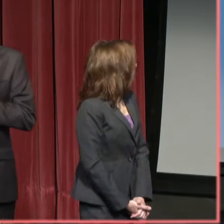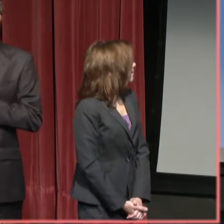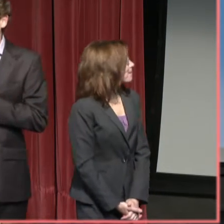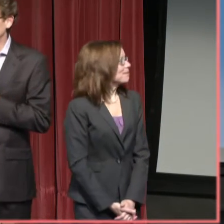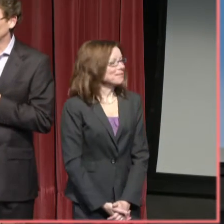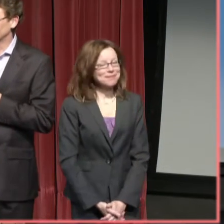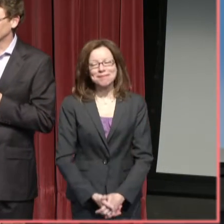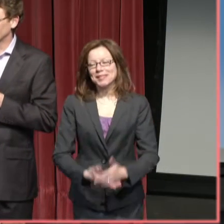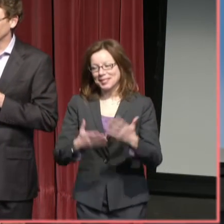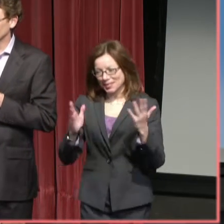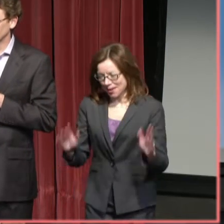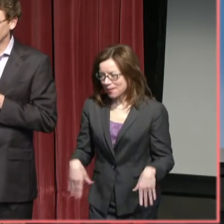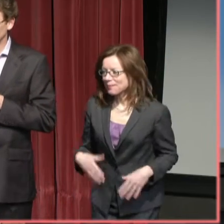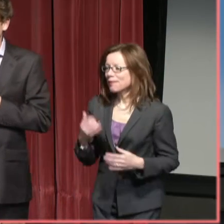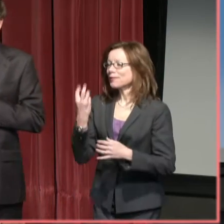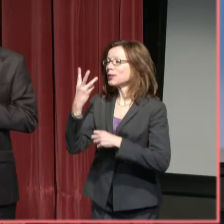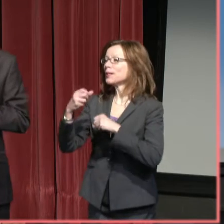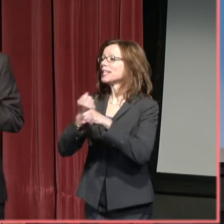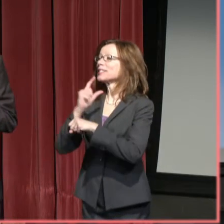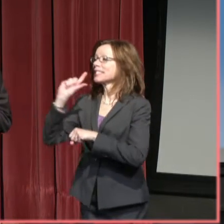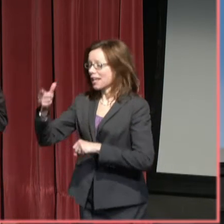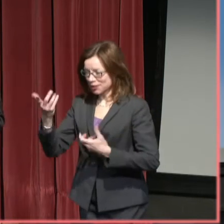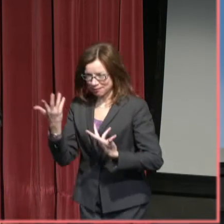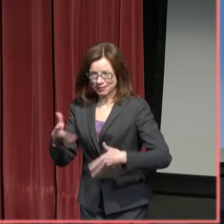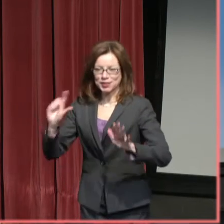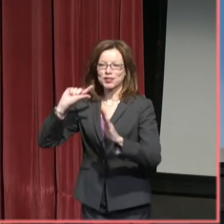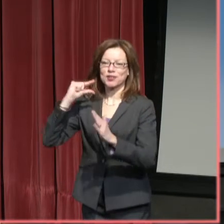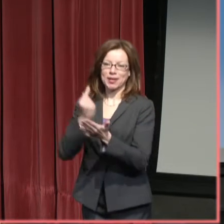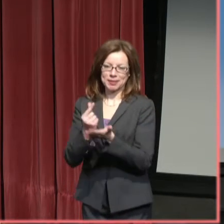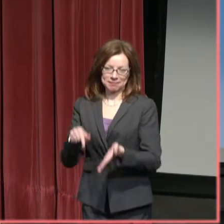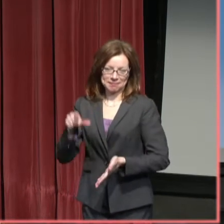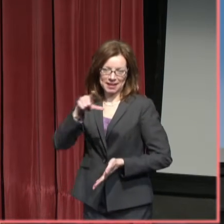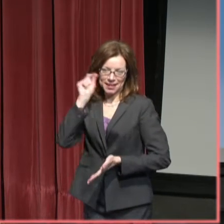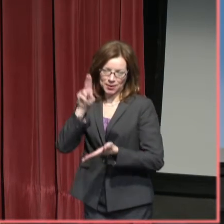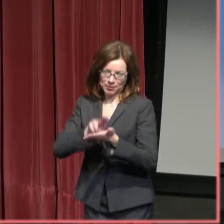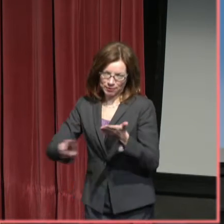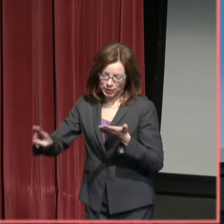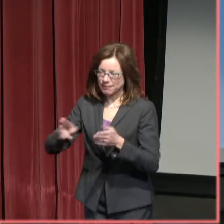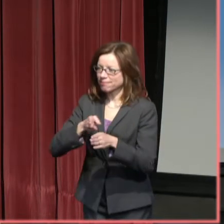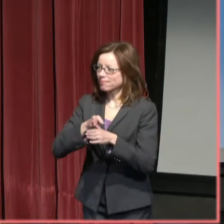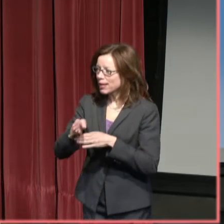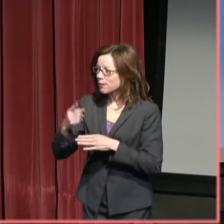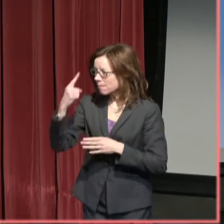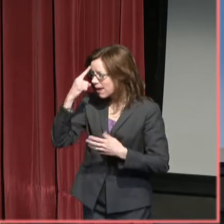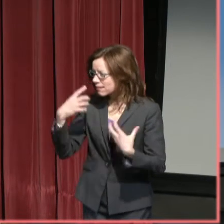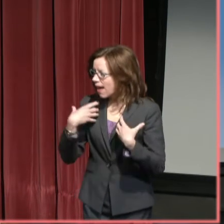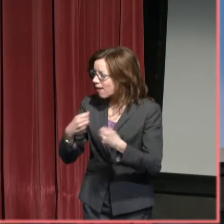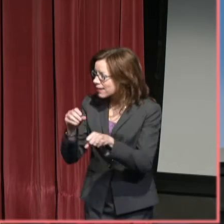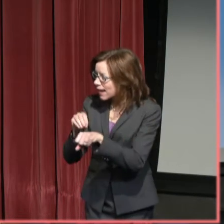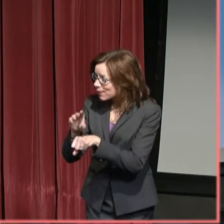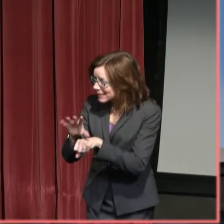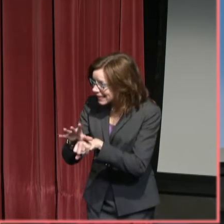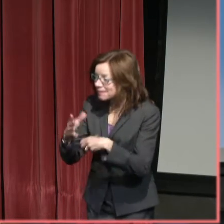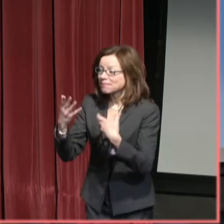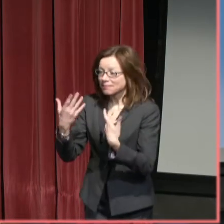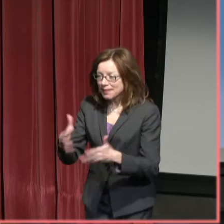A couple of years later, she finished her degree at Gallaudet University's in mental health counseling and she returned to New Zealand